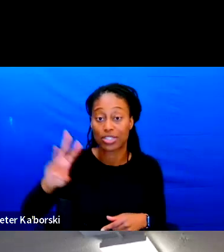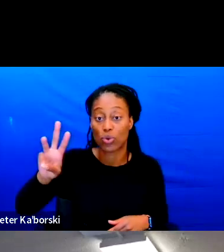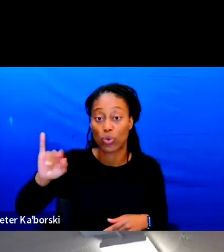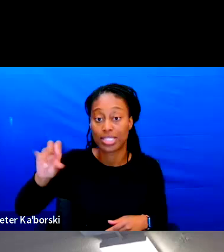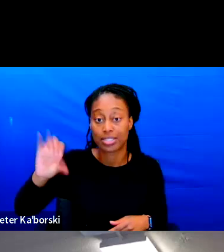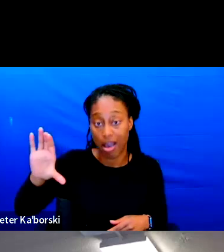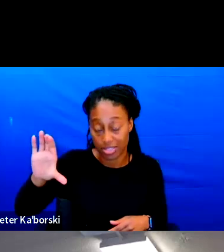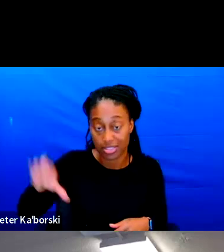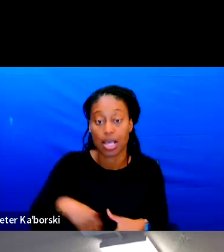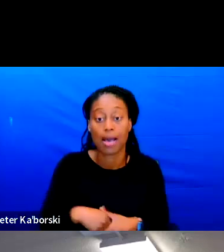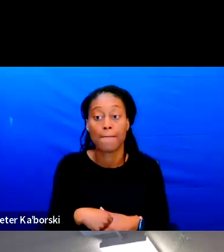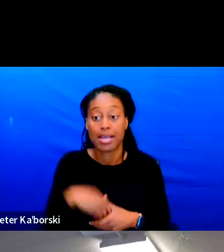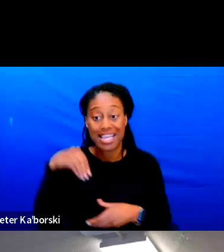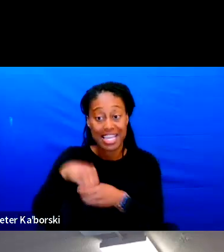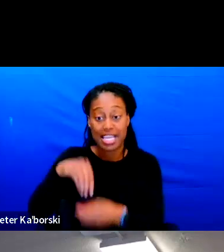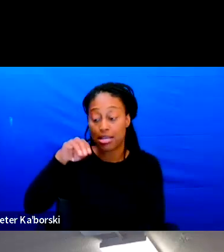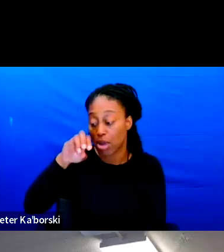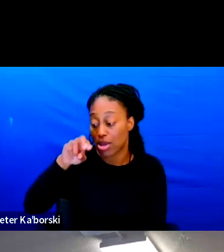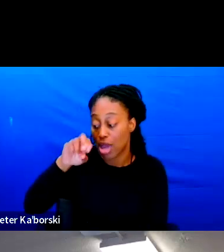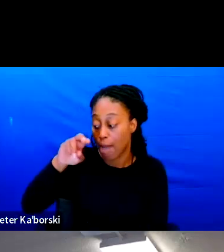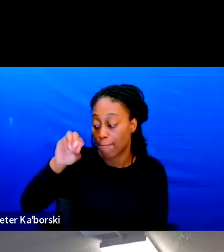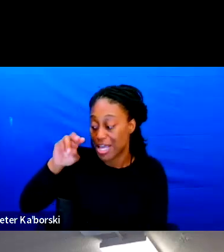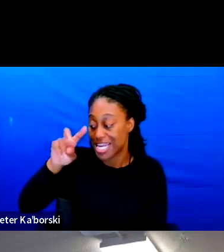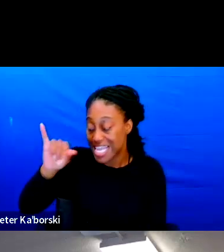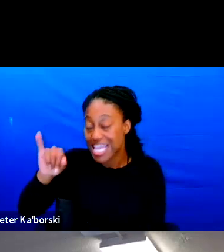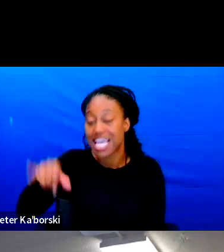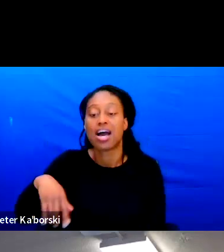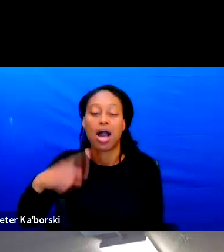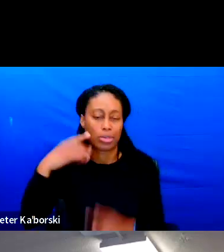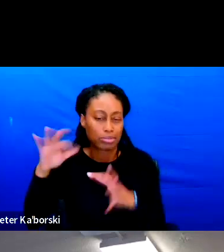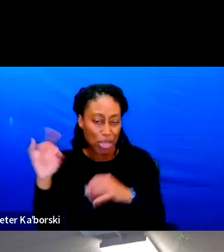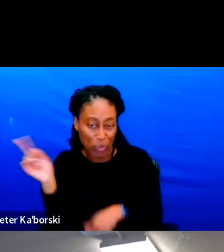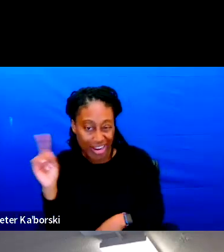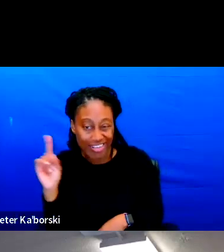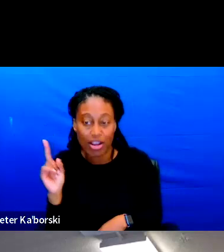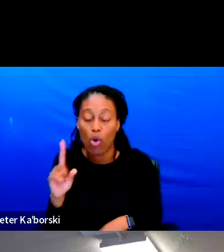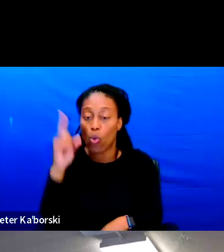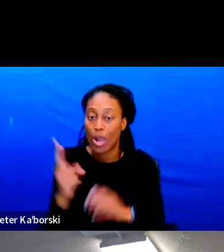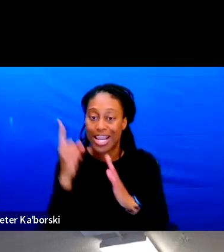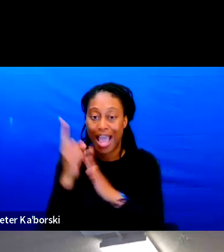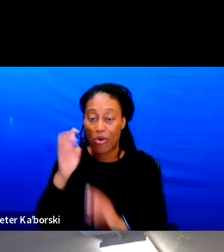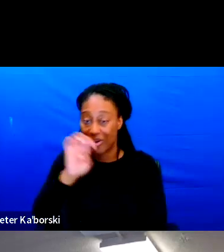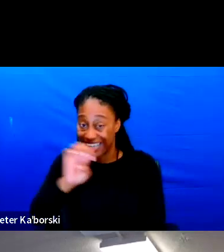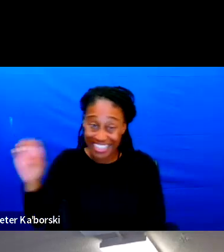Kyle Kleist: located in Menominee. So if you're wondering whether that is, it's a Kyle Kleist: our straight east of Minneapolis.